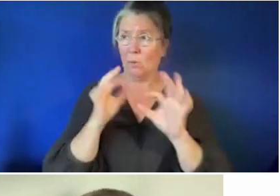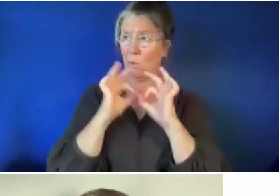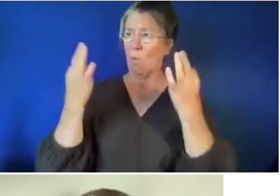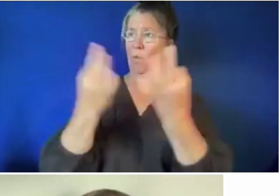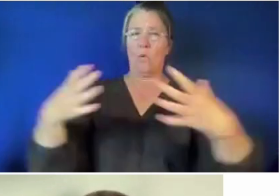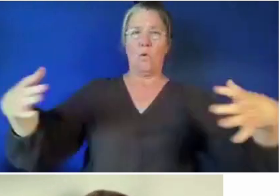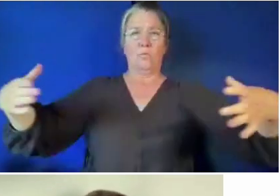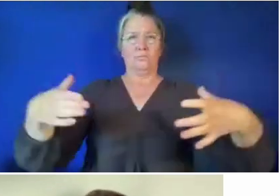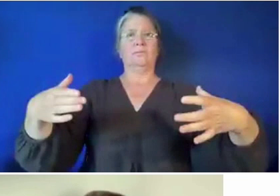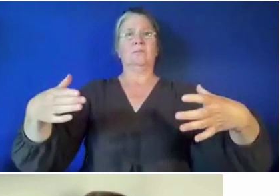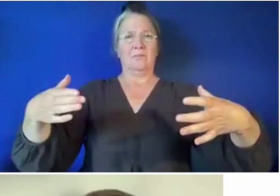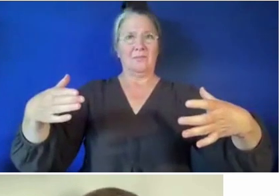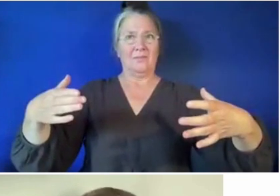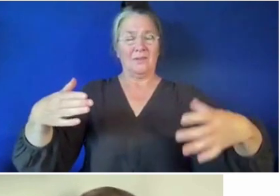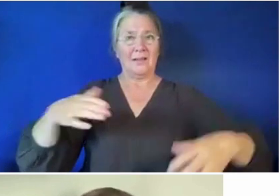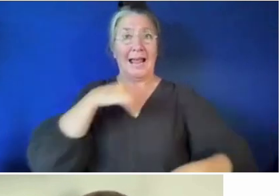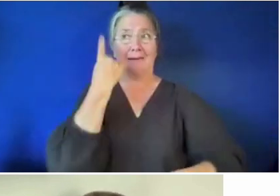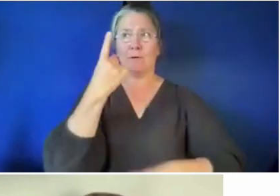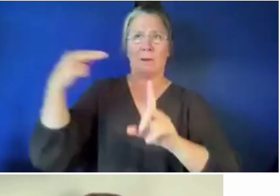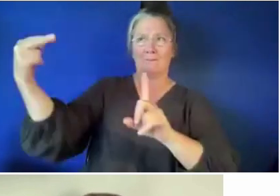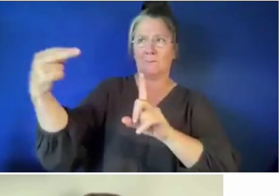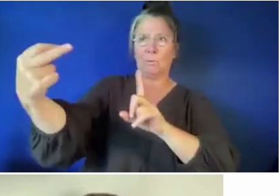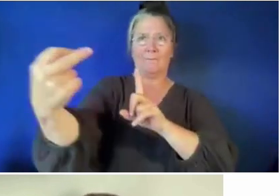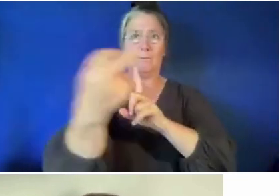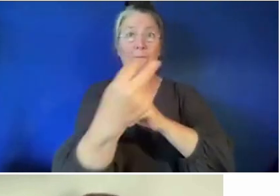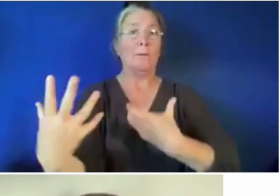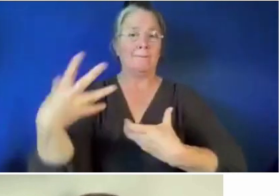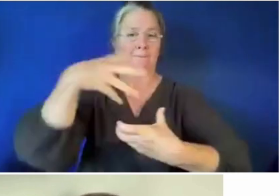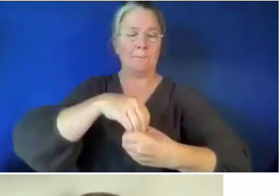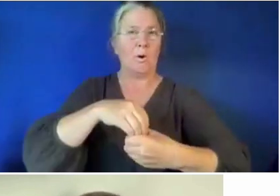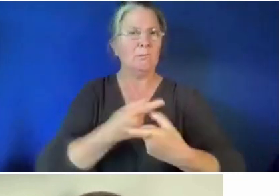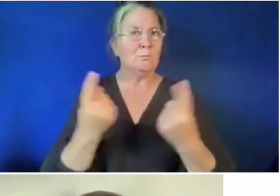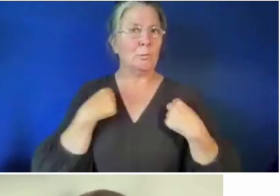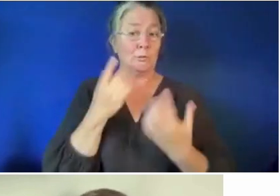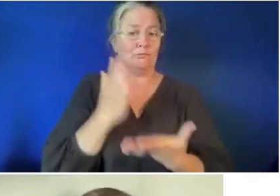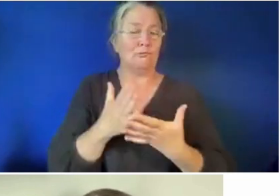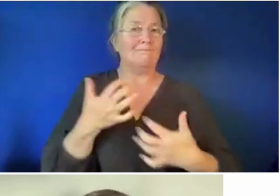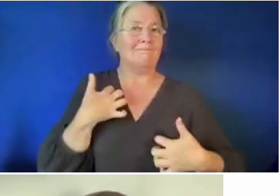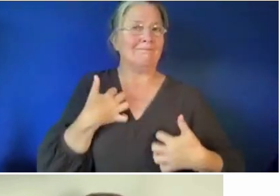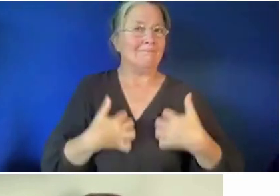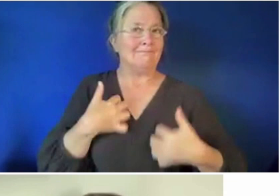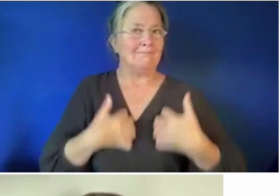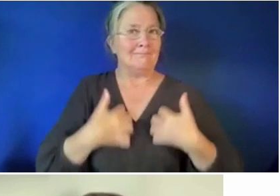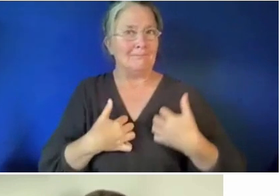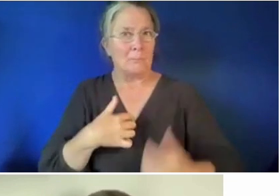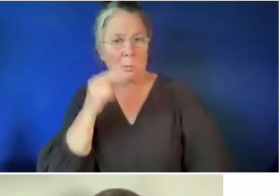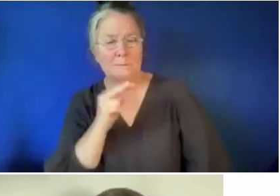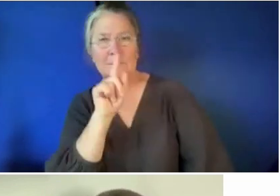Everybody gets their own voice in that conversation, but I guess we are looking forward to the framing that Subho has outlined.